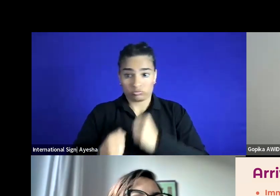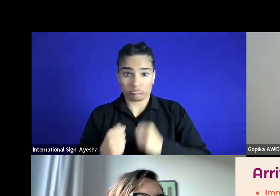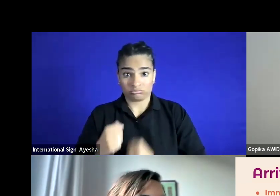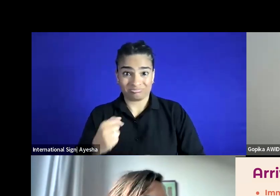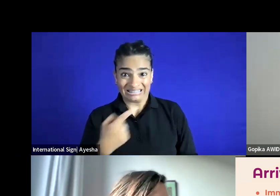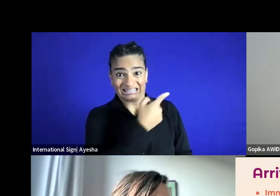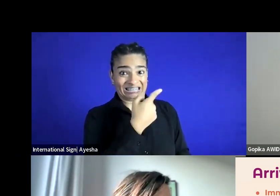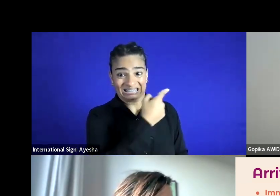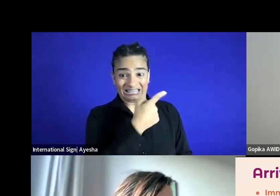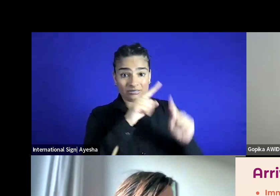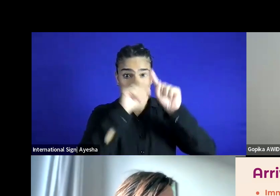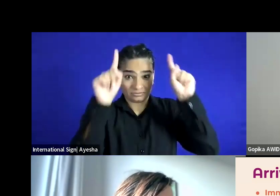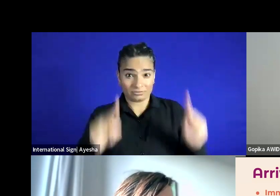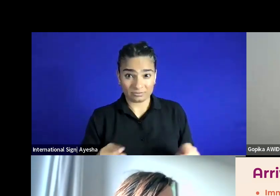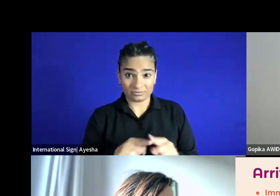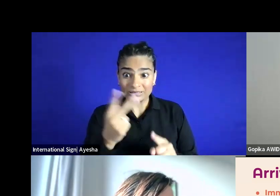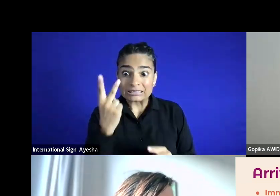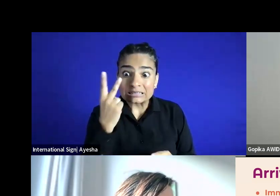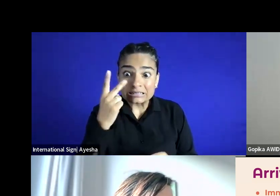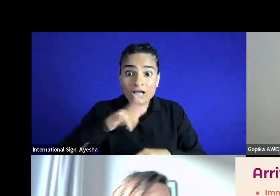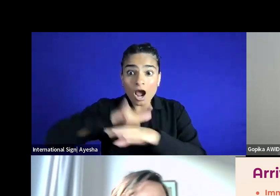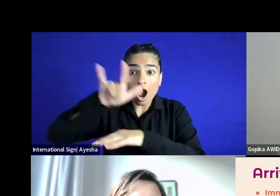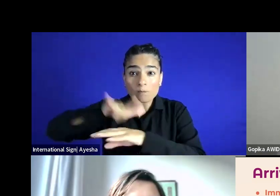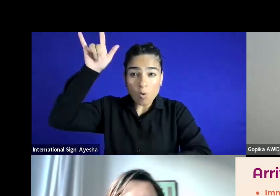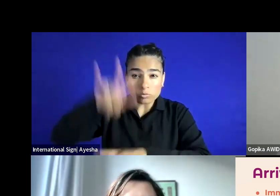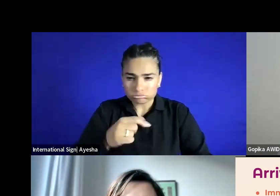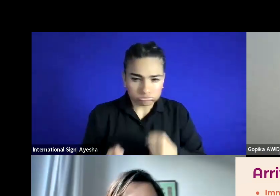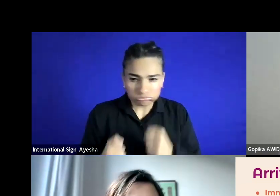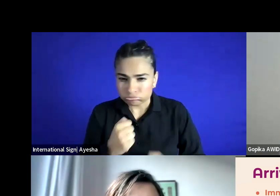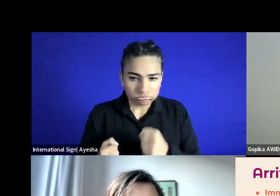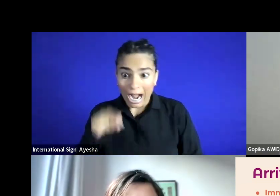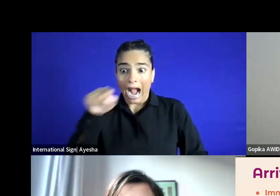So please do look out for the sign. And just to also tell you,